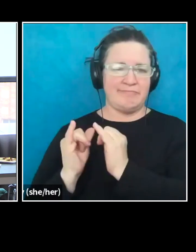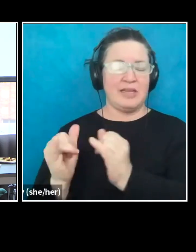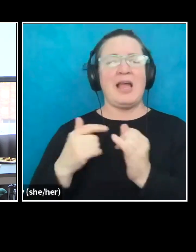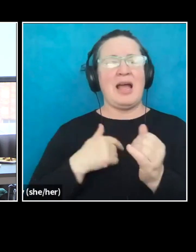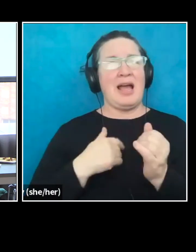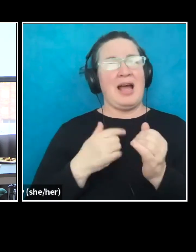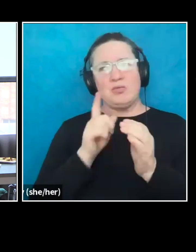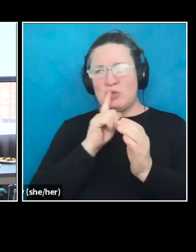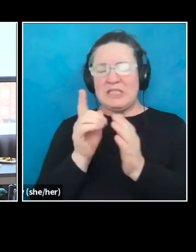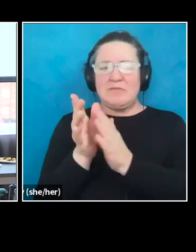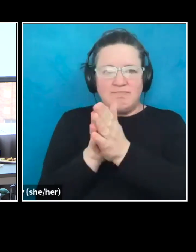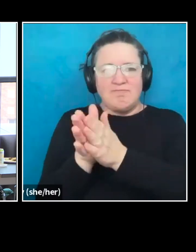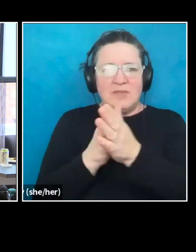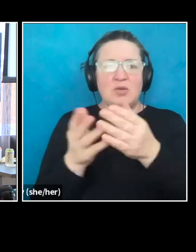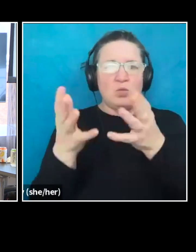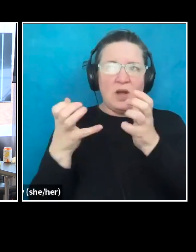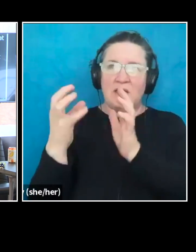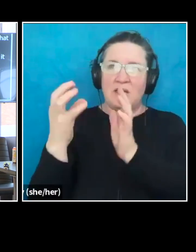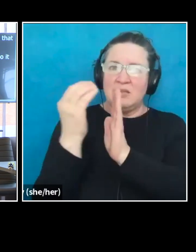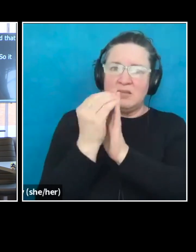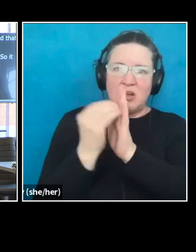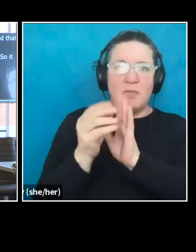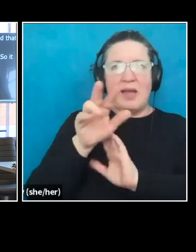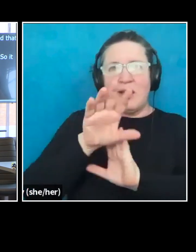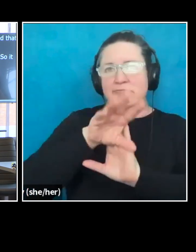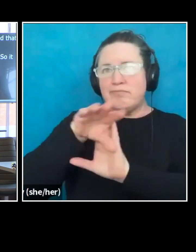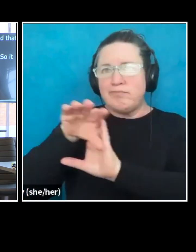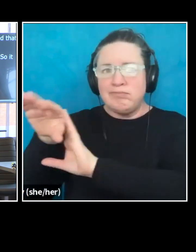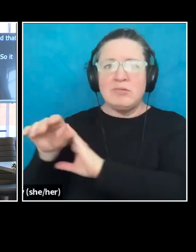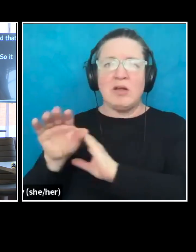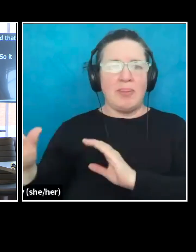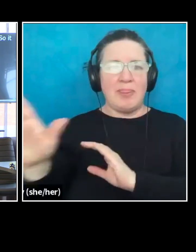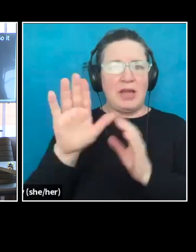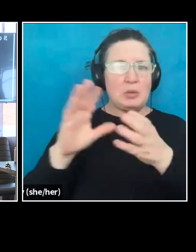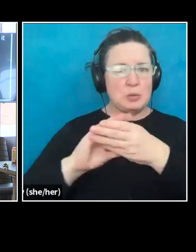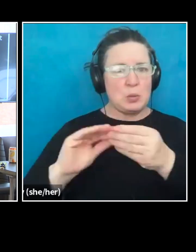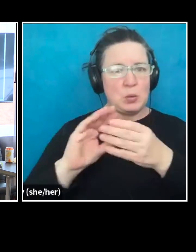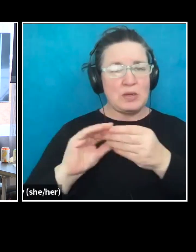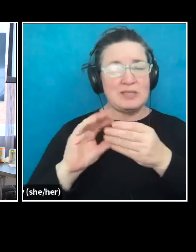in Seattle and then other people around the state. And so, uh, as the pandemic started and a lot of